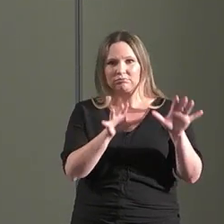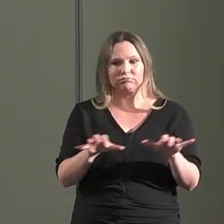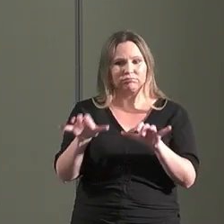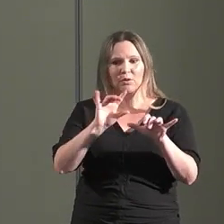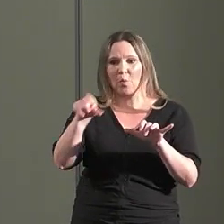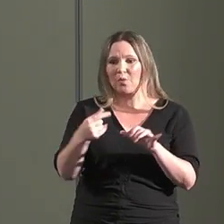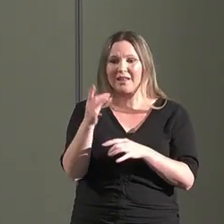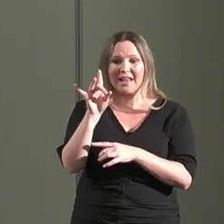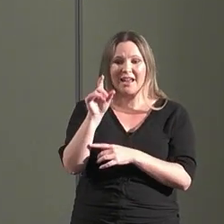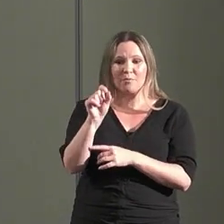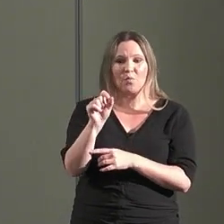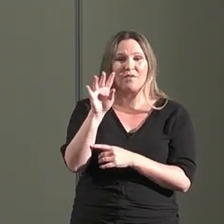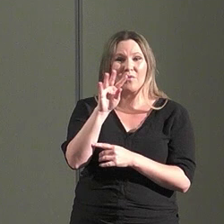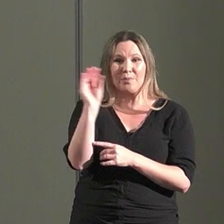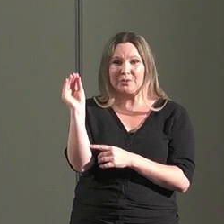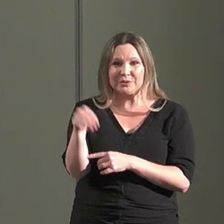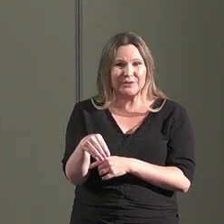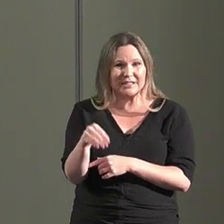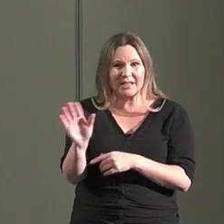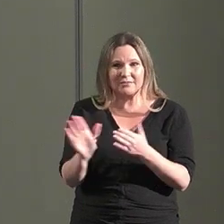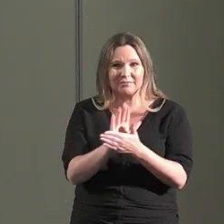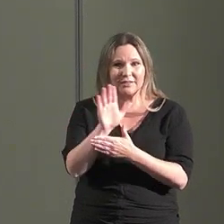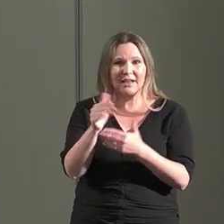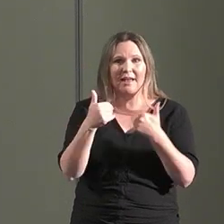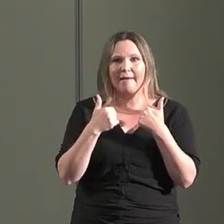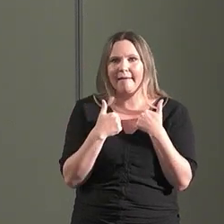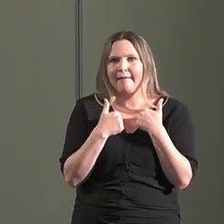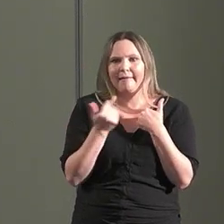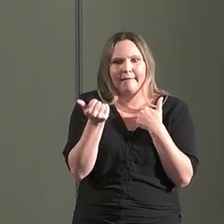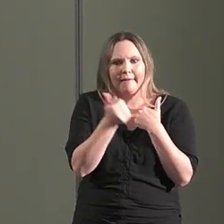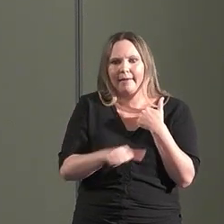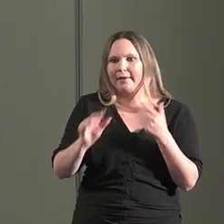8.4% of institutions had policy.